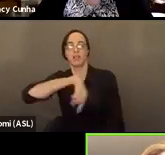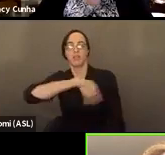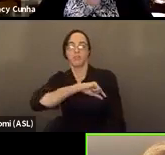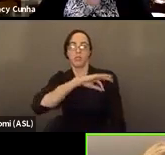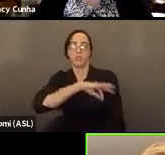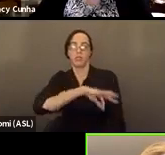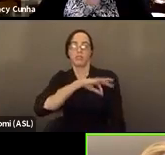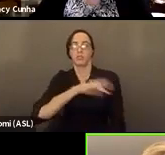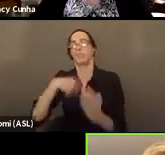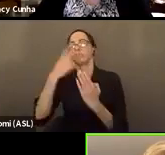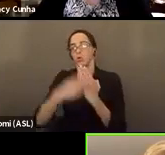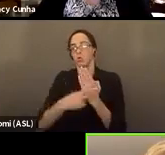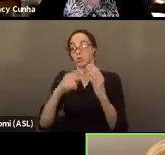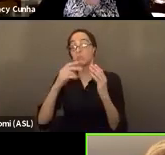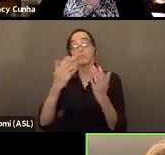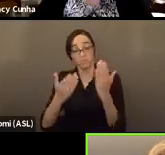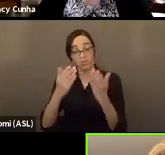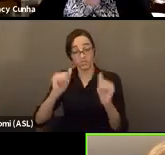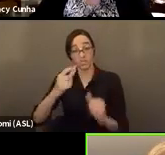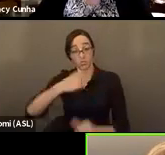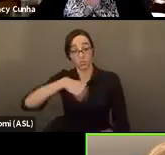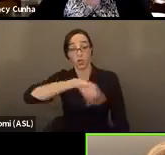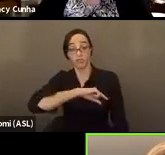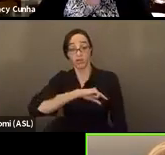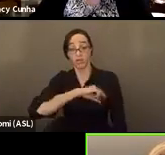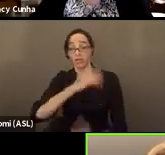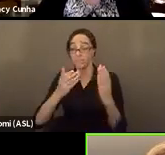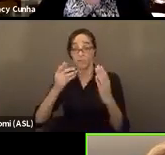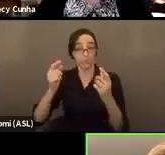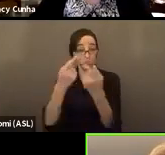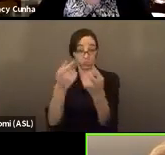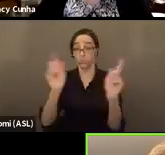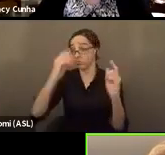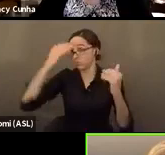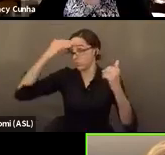actually qualify for and you don't know so be sure and call that information and